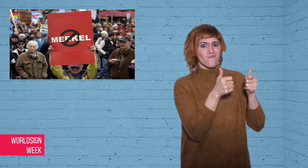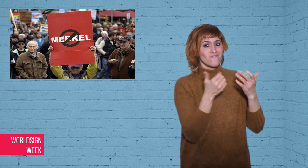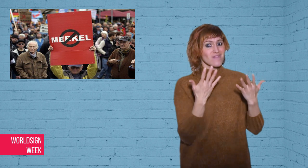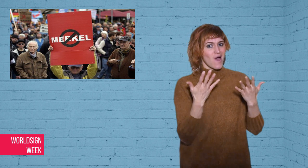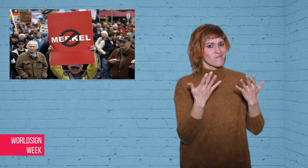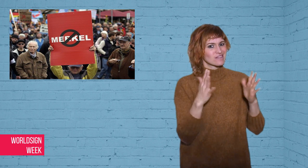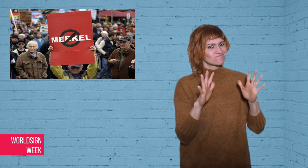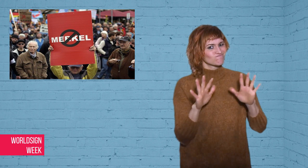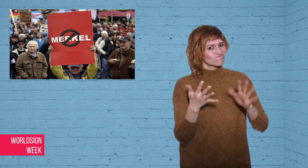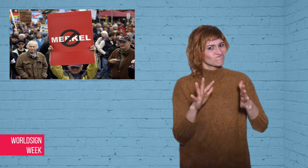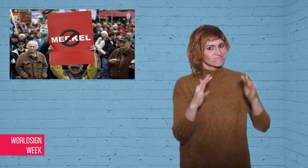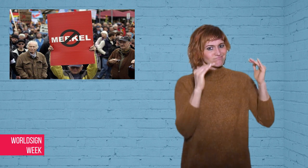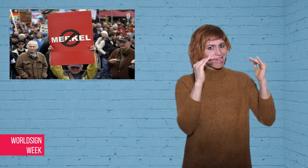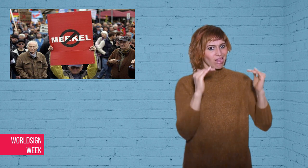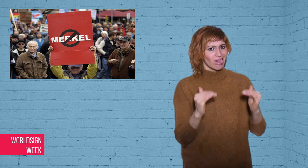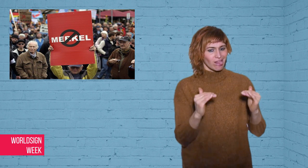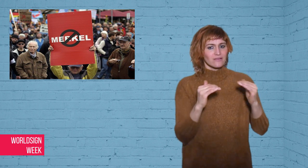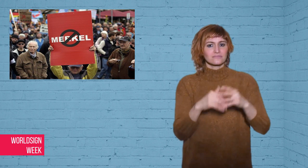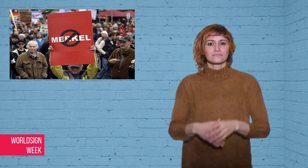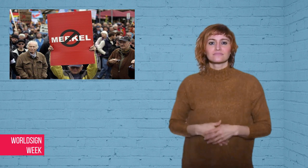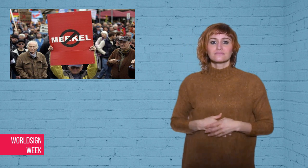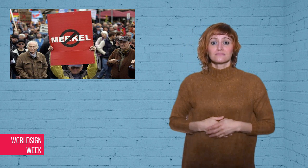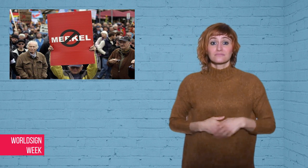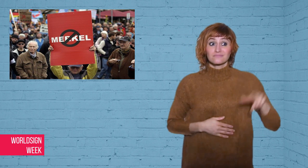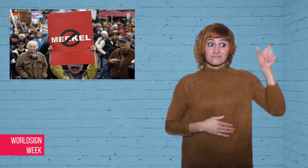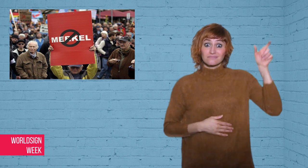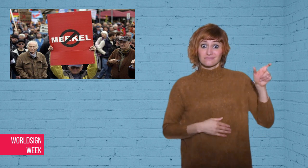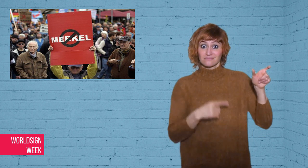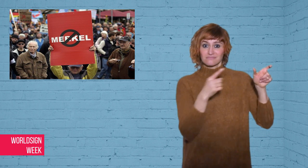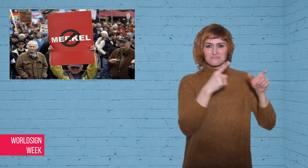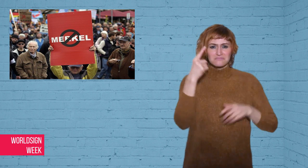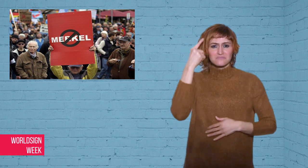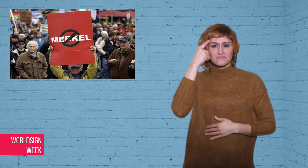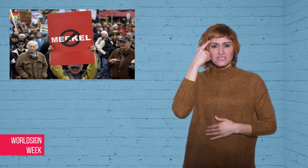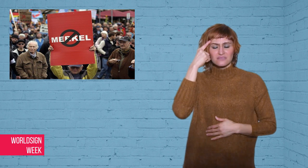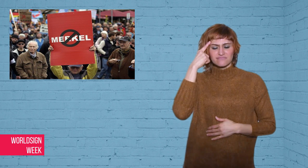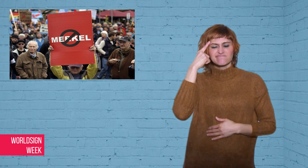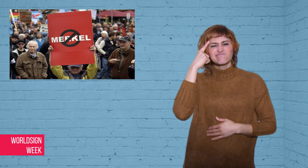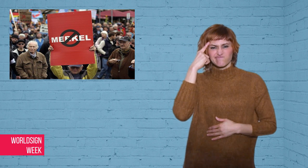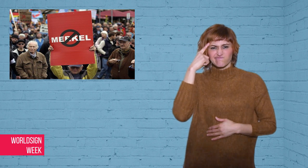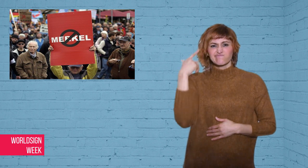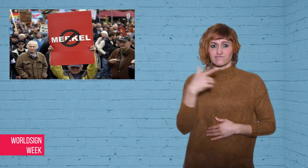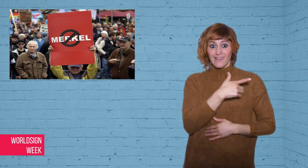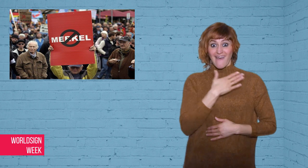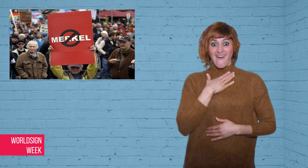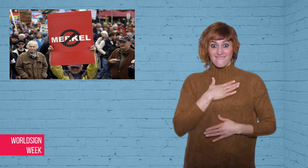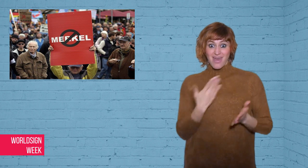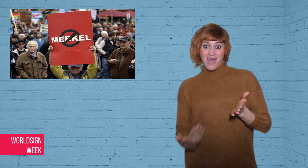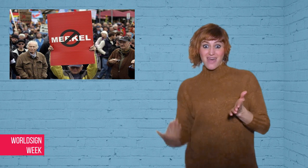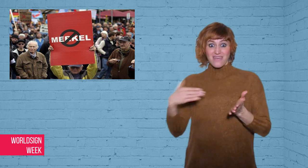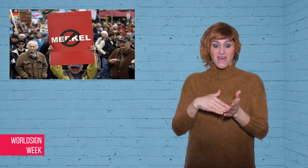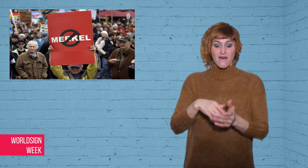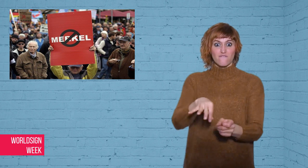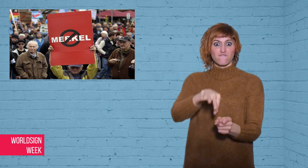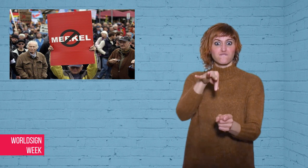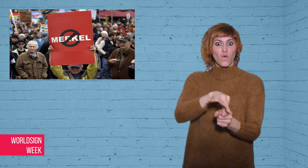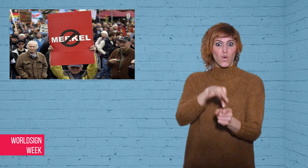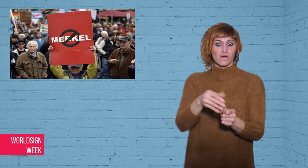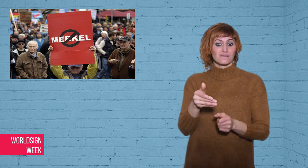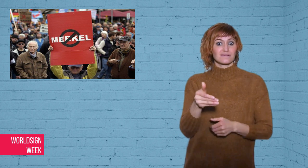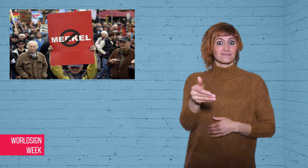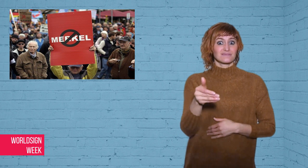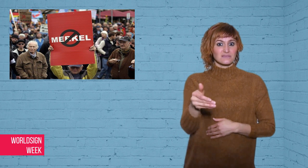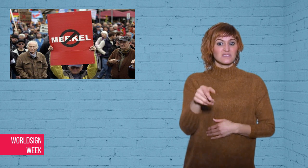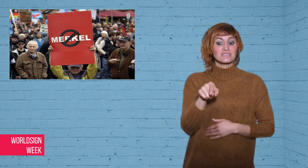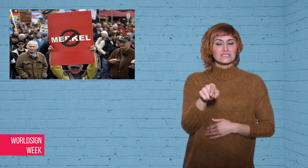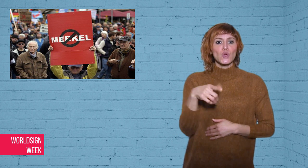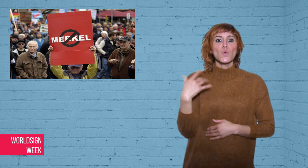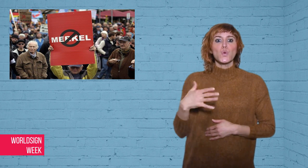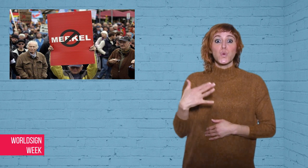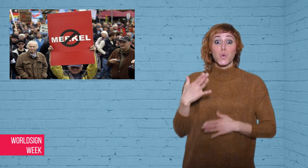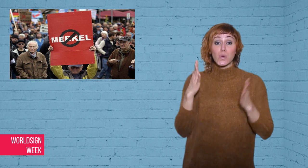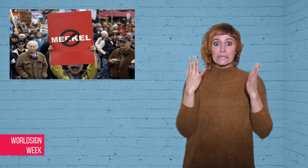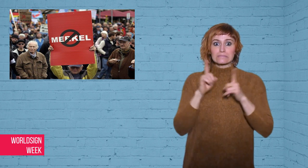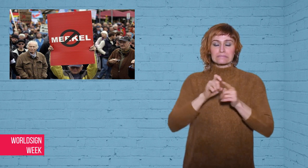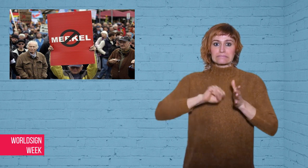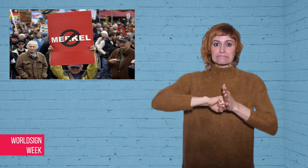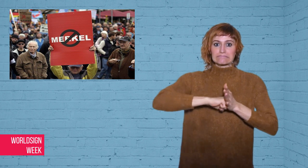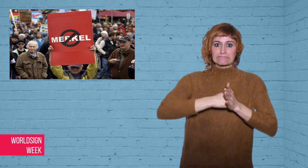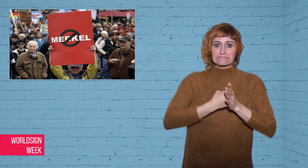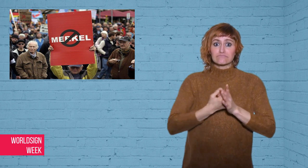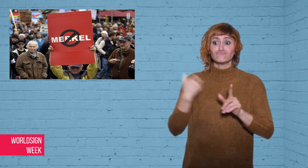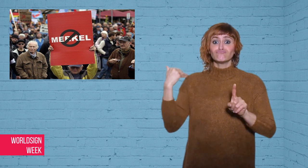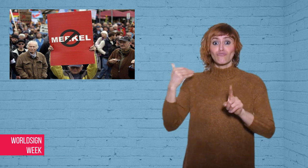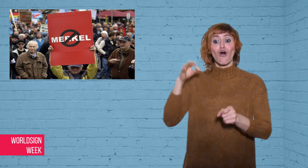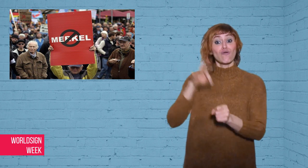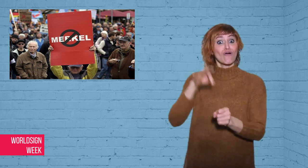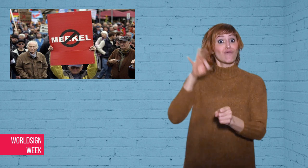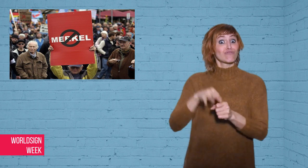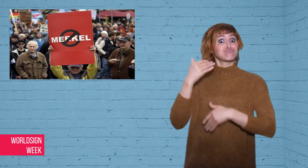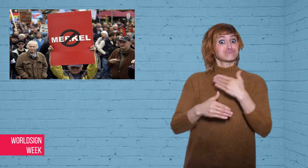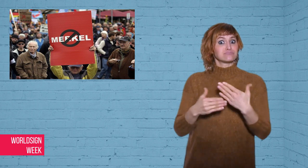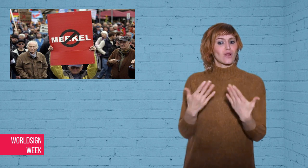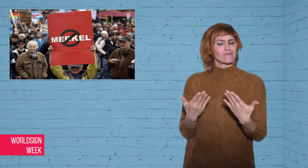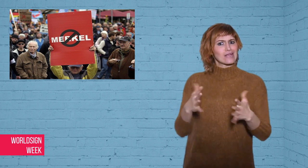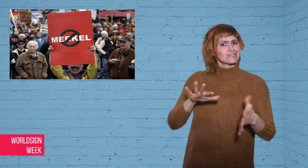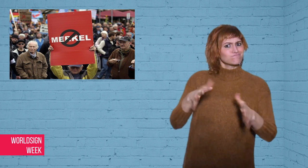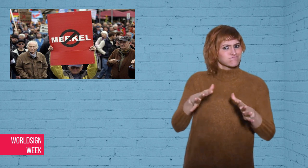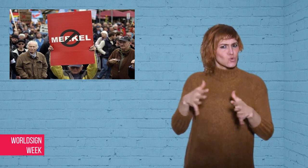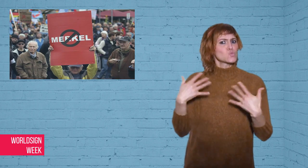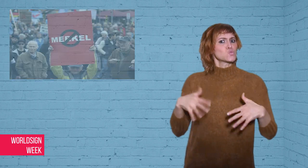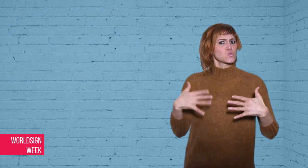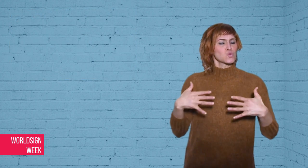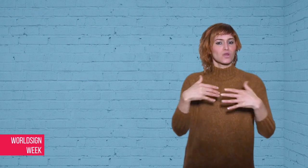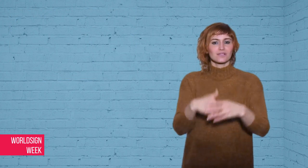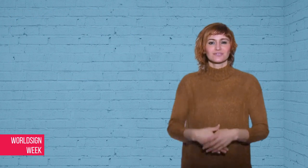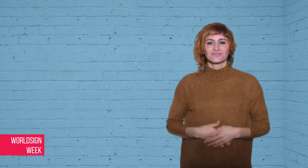will be the hardest one ever.